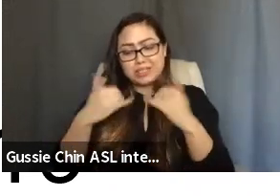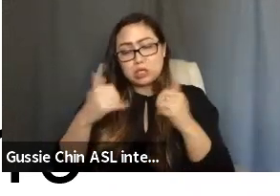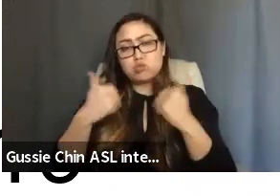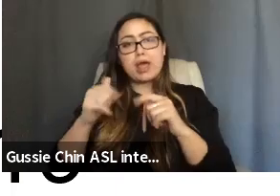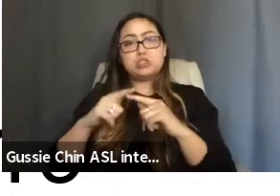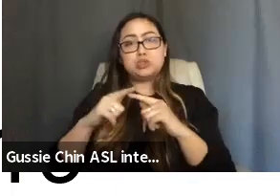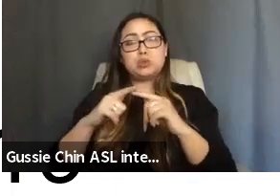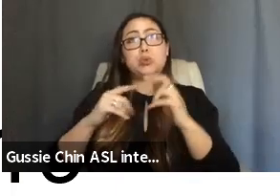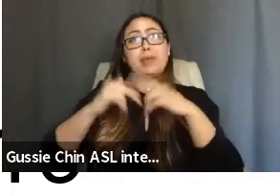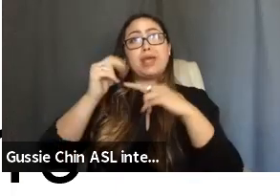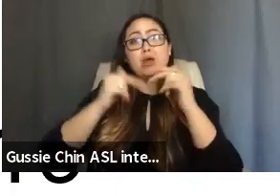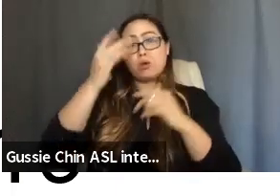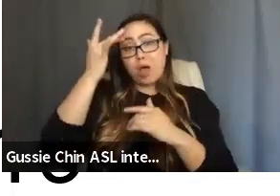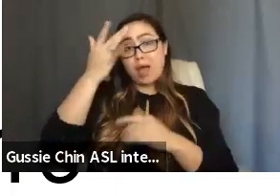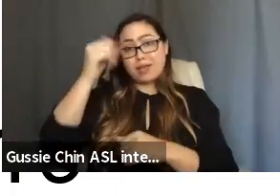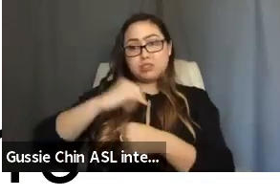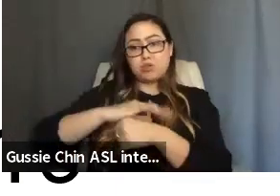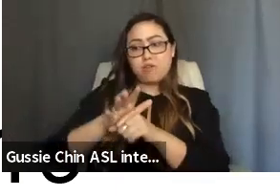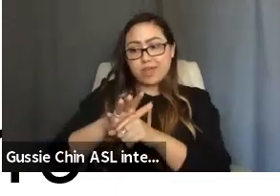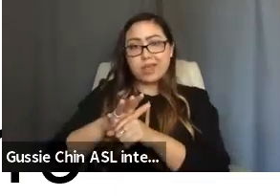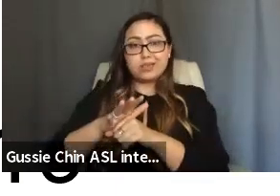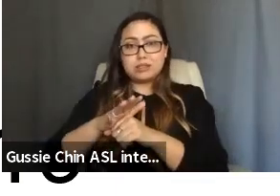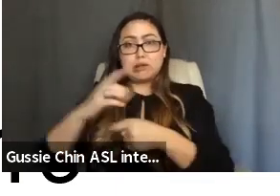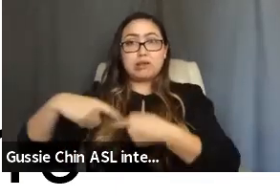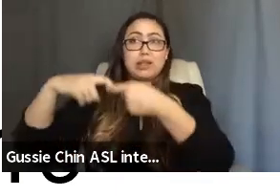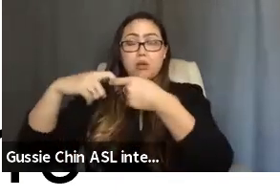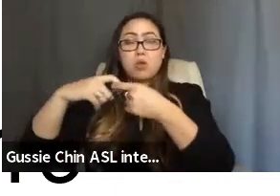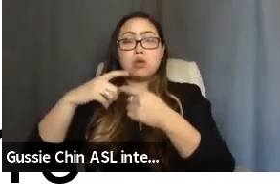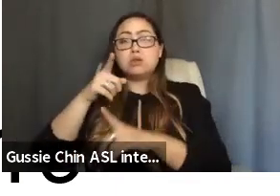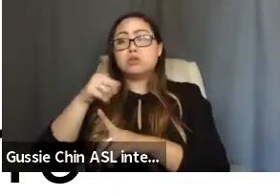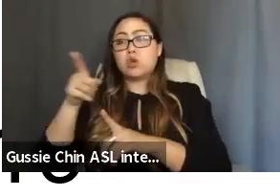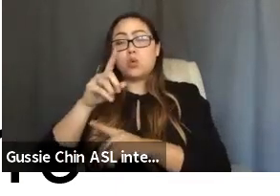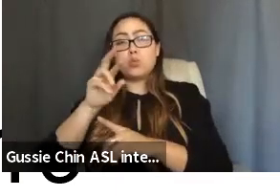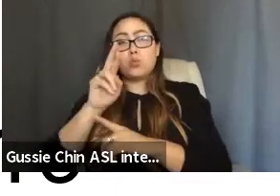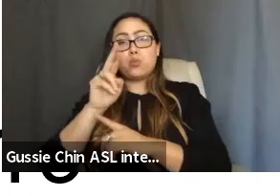delayed, regional access and functional needs subcommittees. We have some trainings about